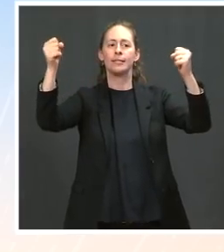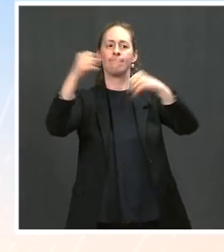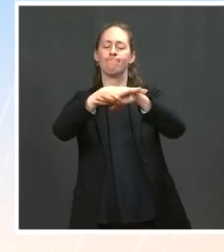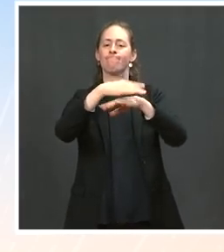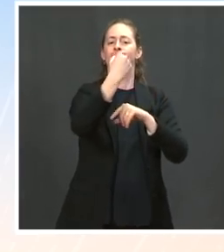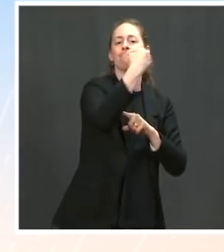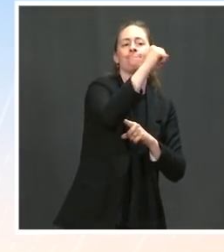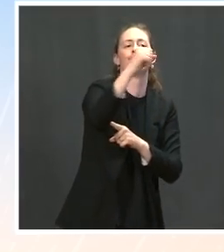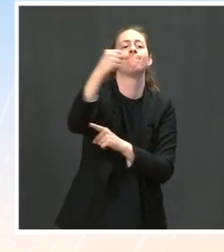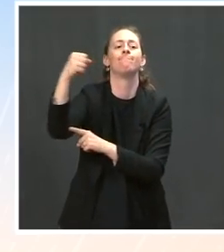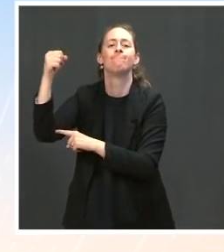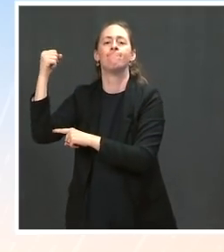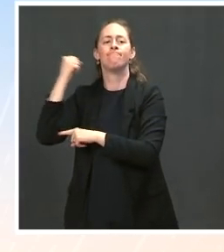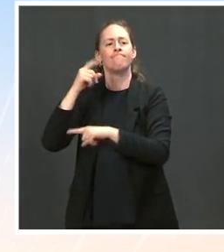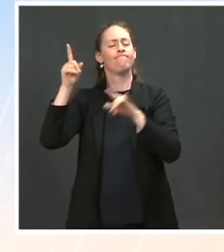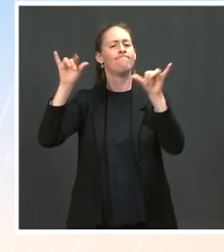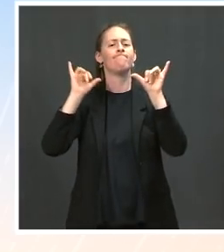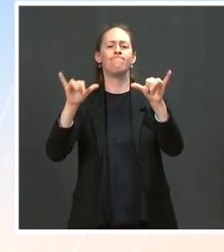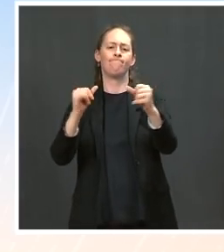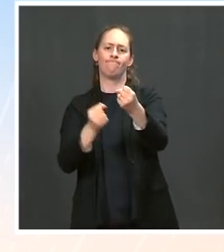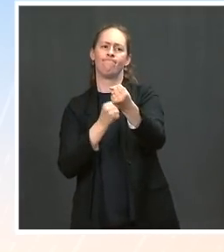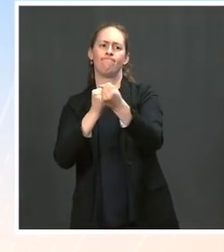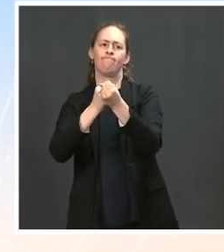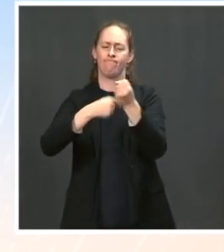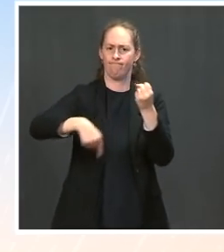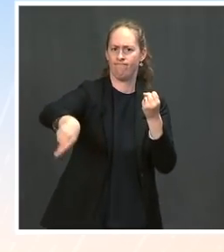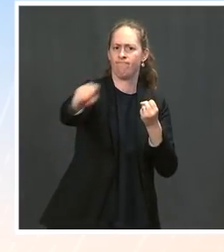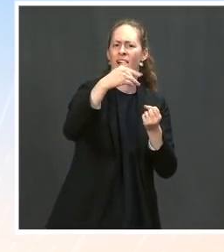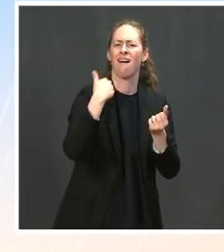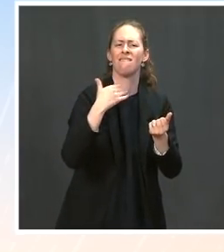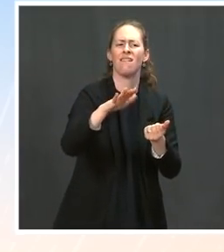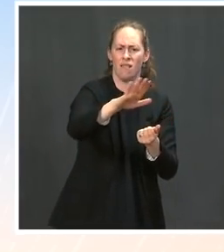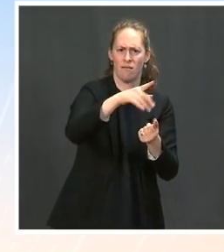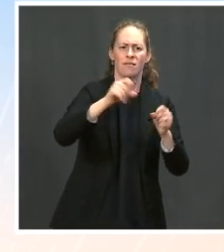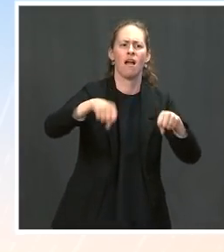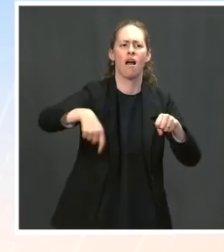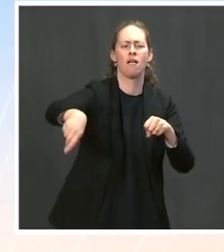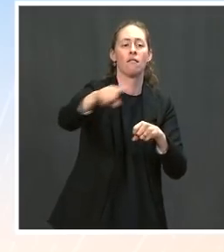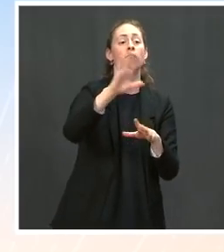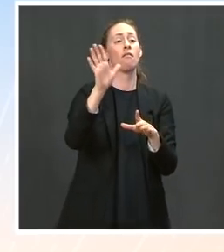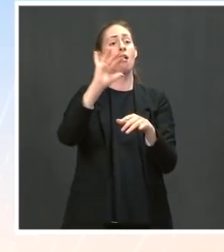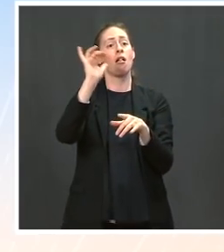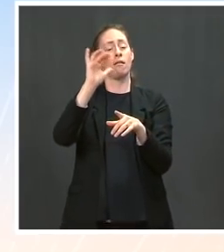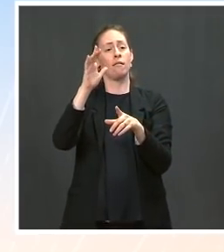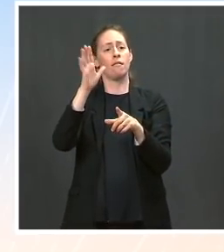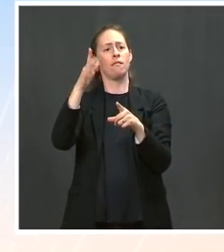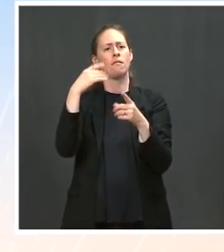what he has consistently advocated for. But I would also say that when somebody provides a clarification for their comments,